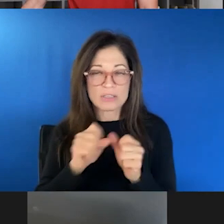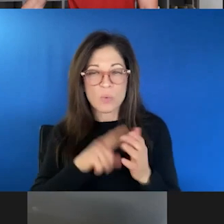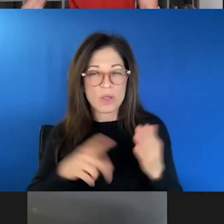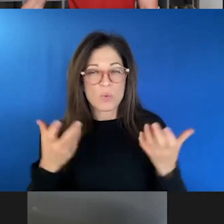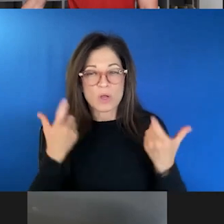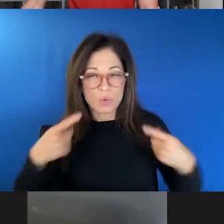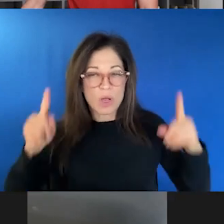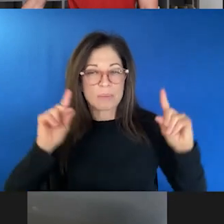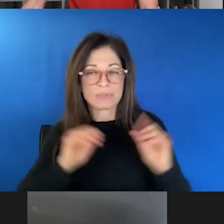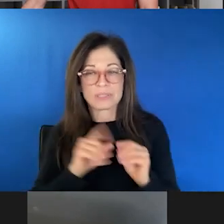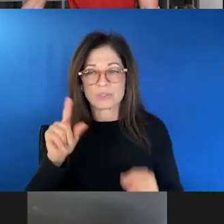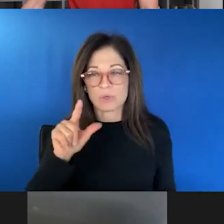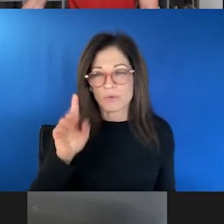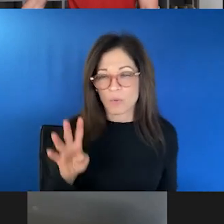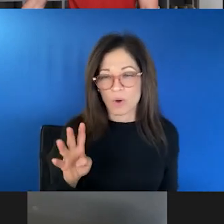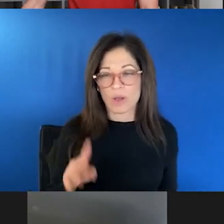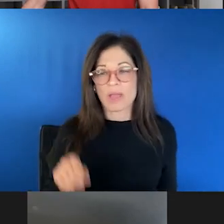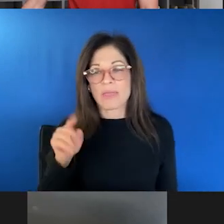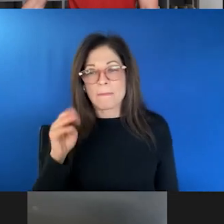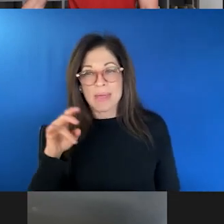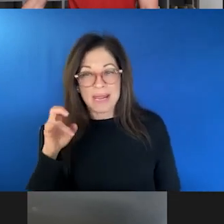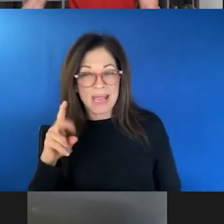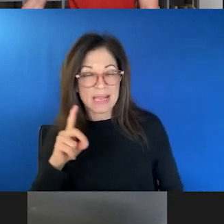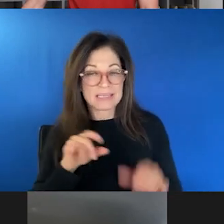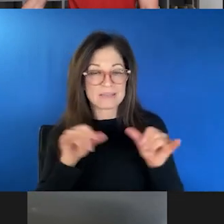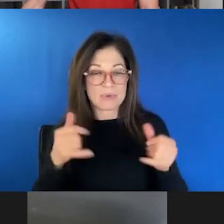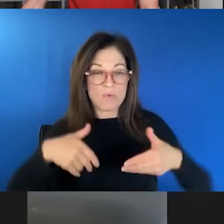MEDICAID AGENCIES HAVE BEEN OVERWHELMED. MANY OF THEM ARE IN A